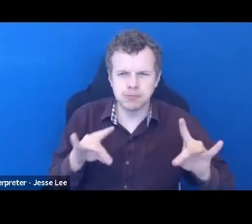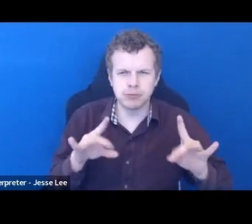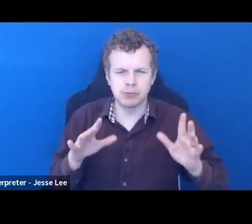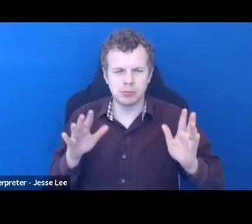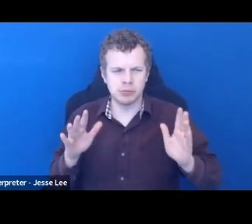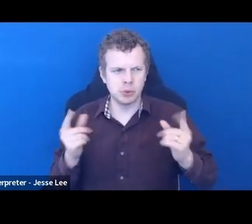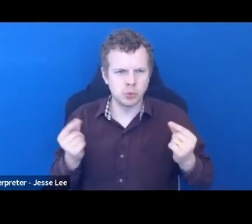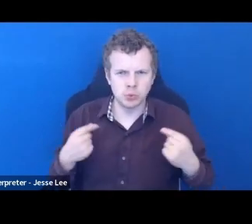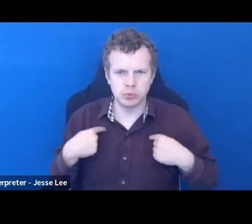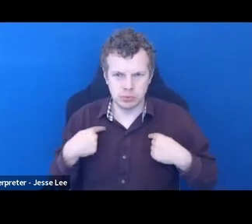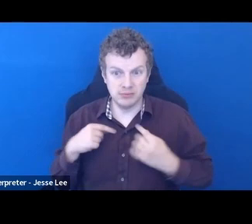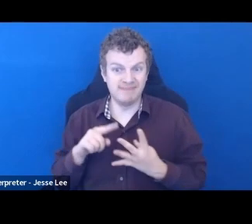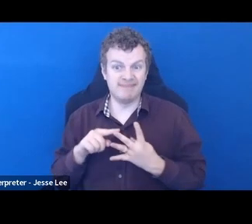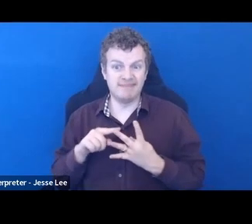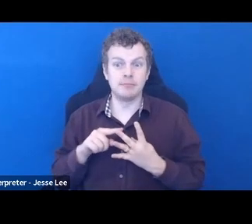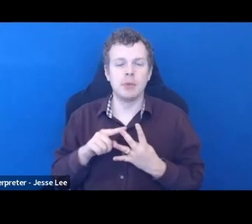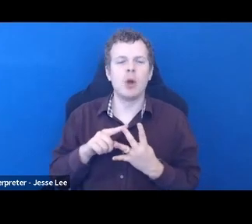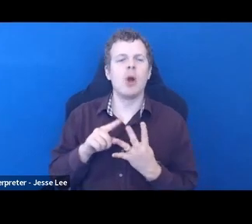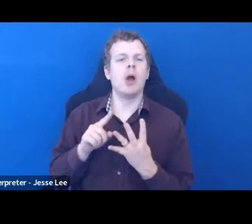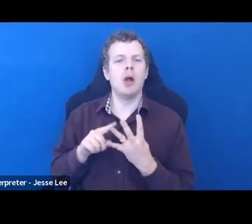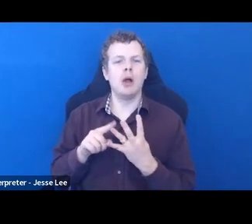There was also a theme of needing to be deaf enough.